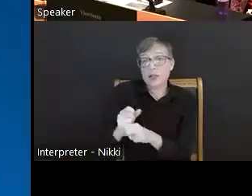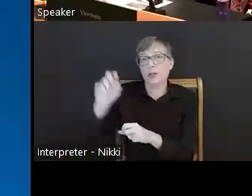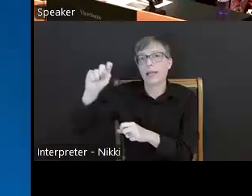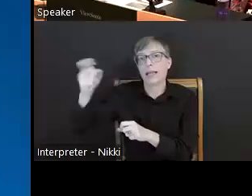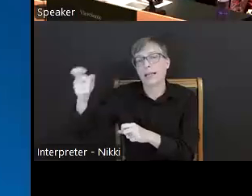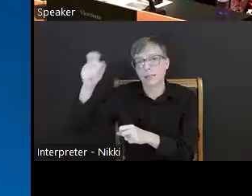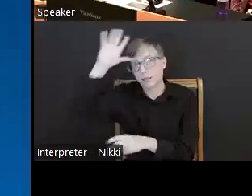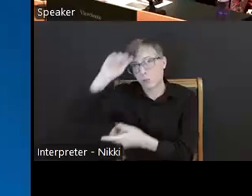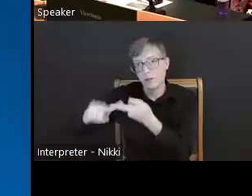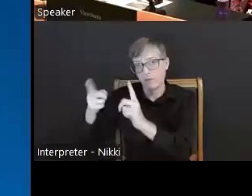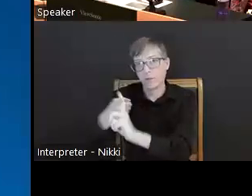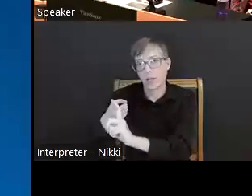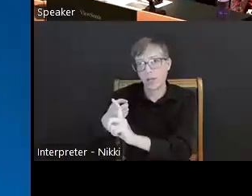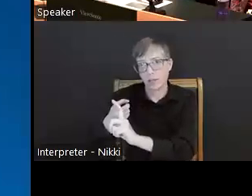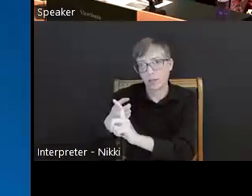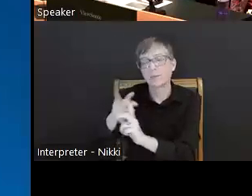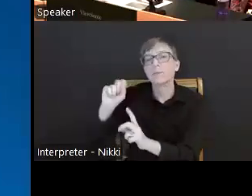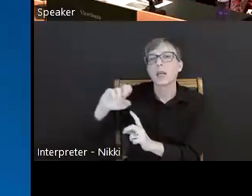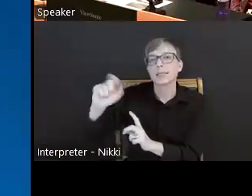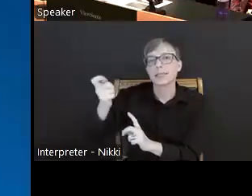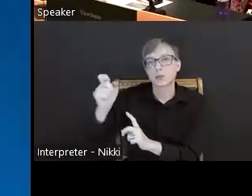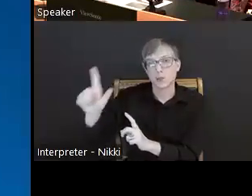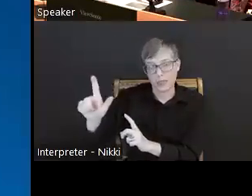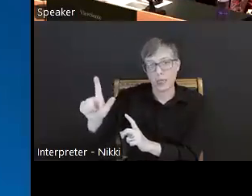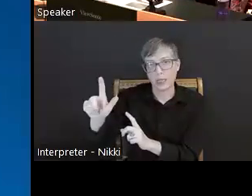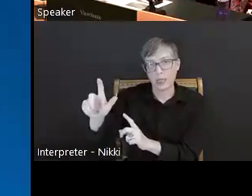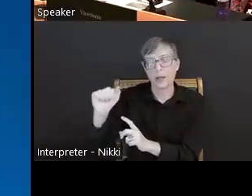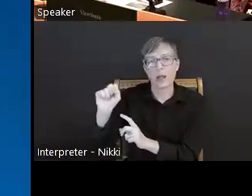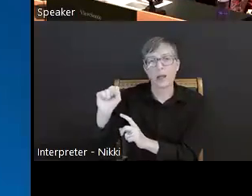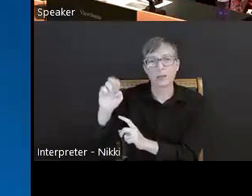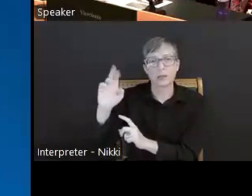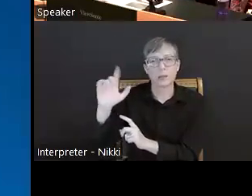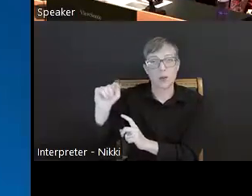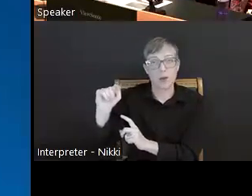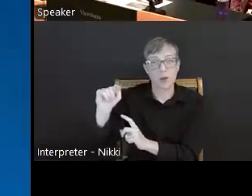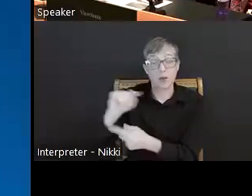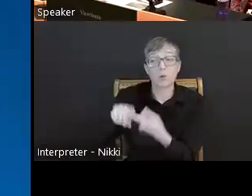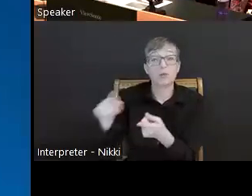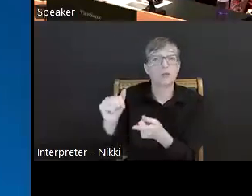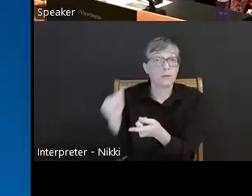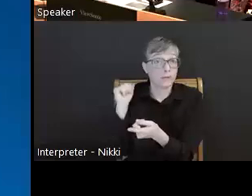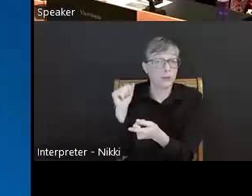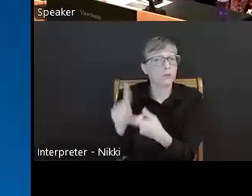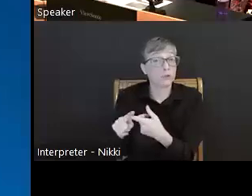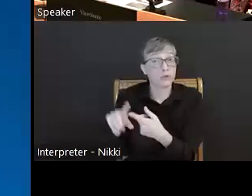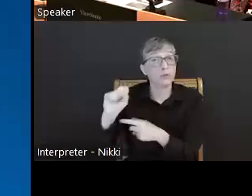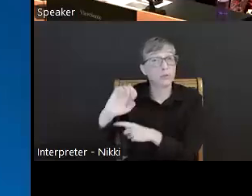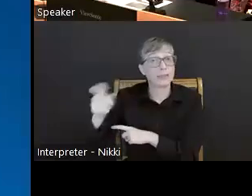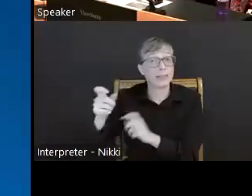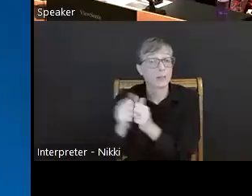have sex with him she's currently taking him to court and there were charges pending her focus